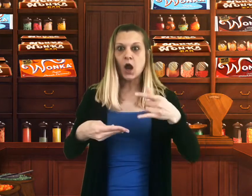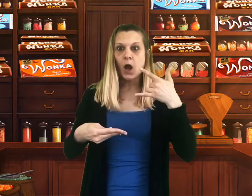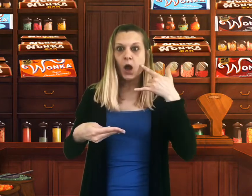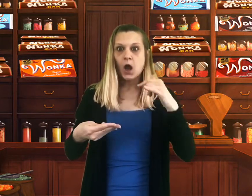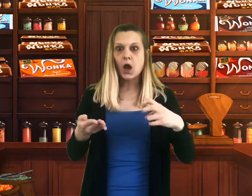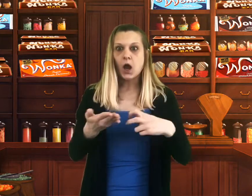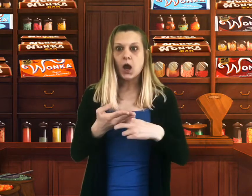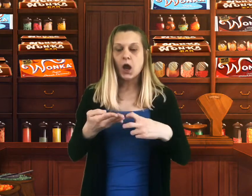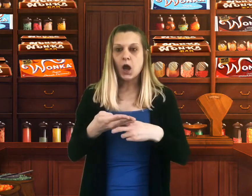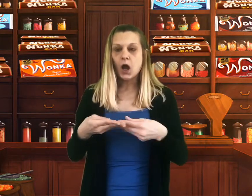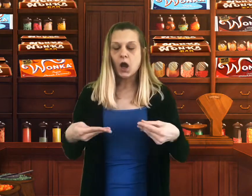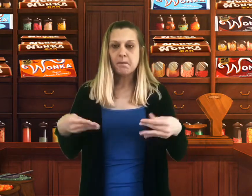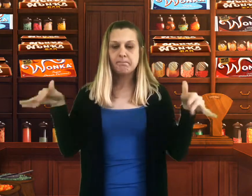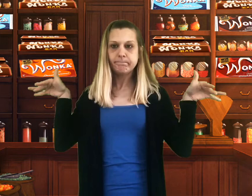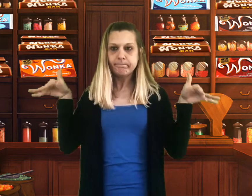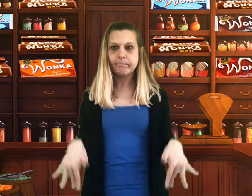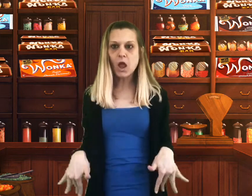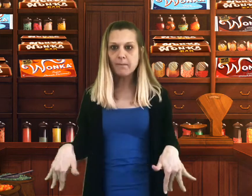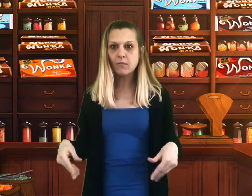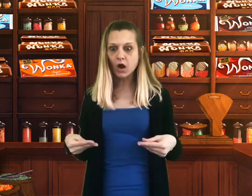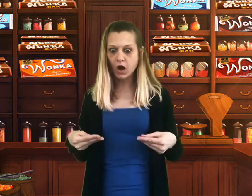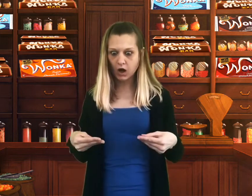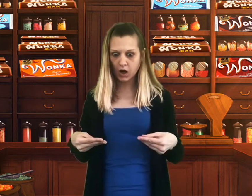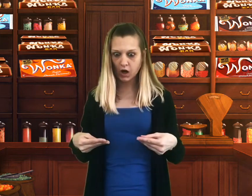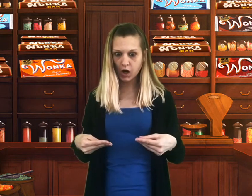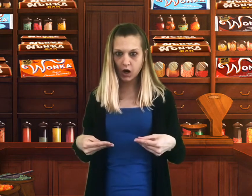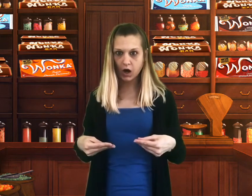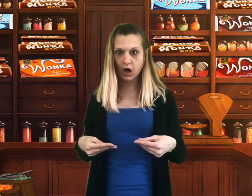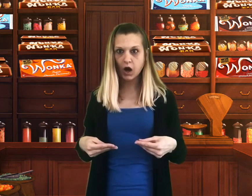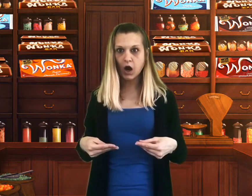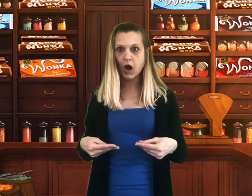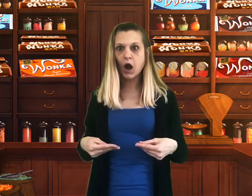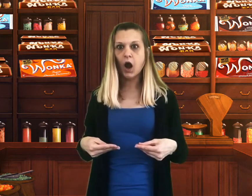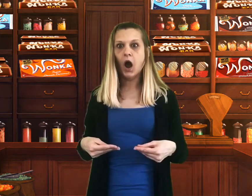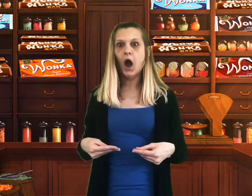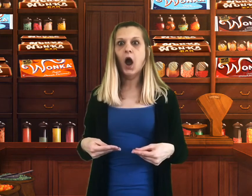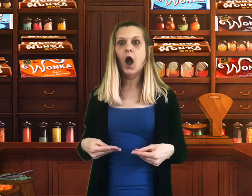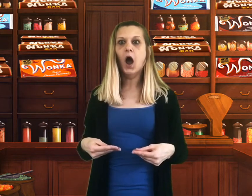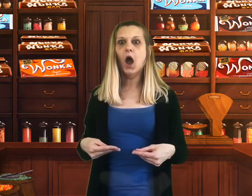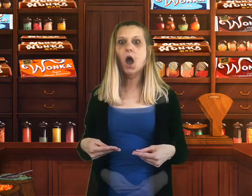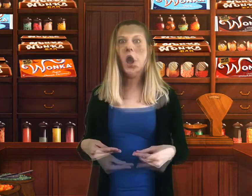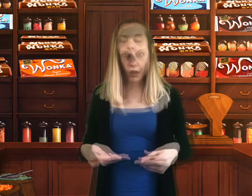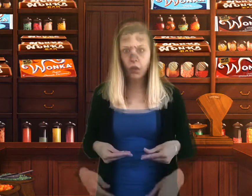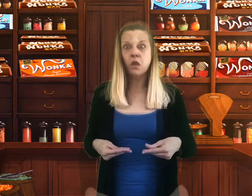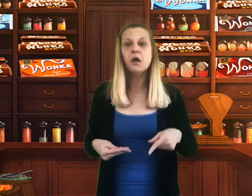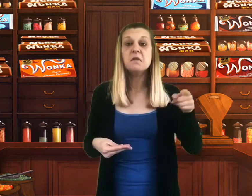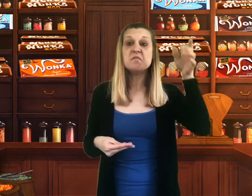Charlie’s heart stood still. He stared at it blankly, shocked.